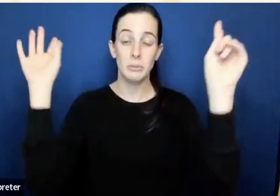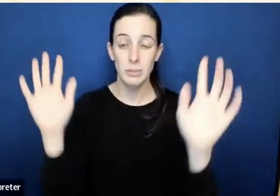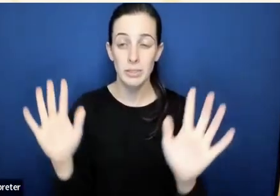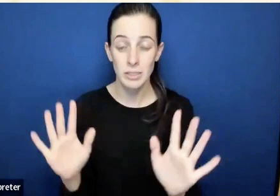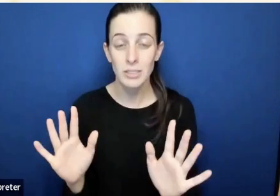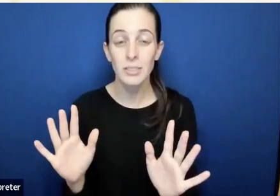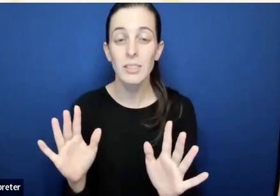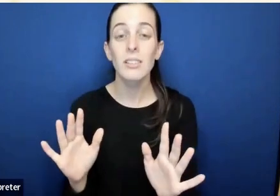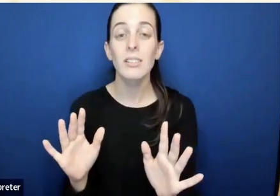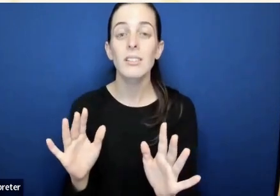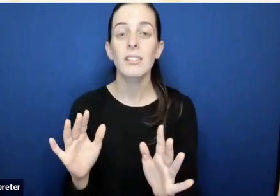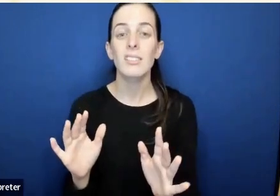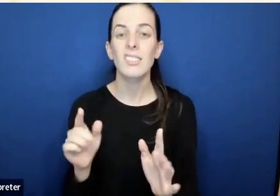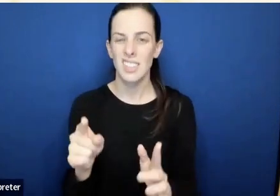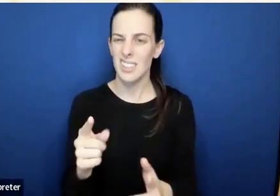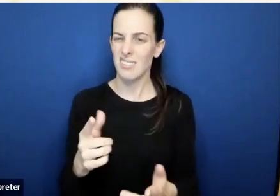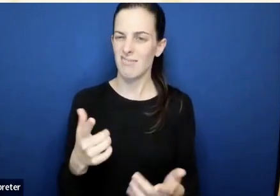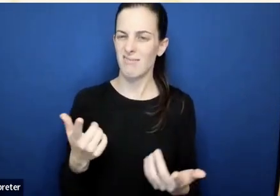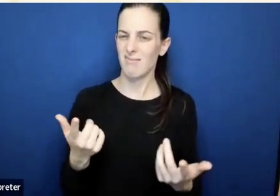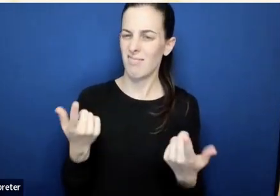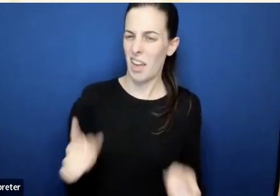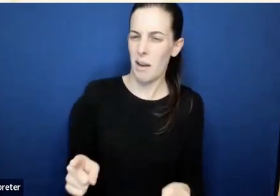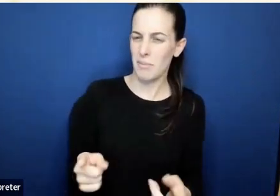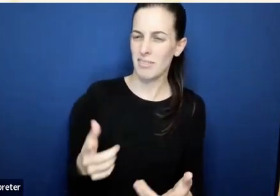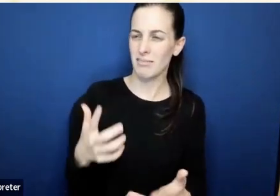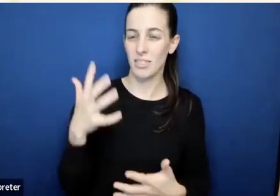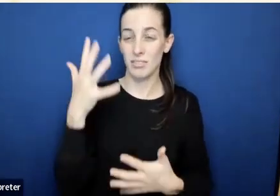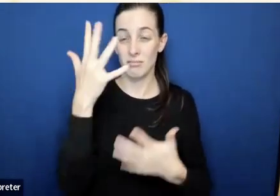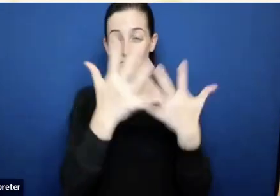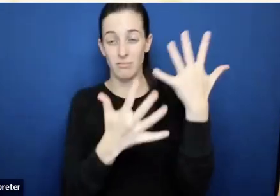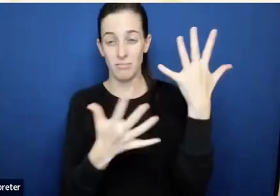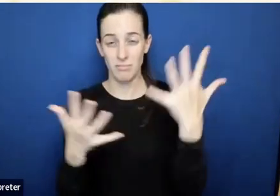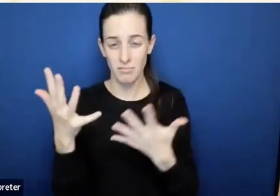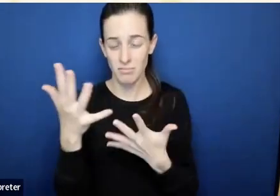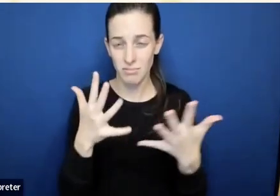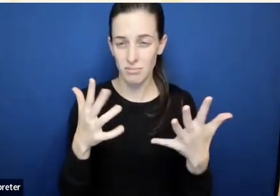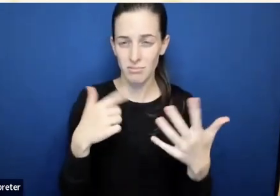This left him disoriented and interrupted his screen reader's flow.